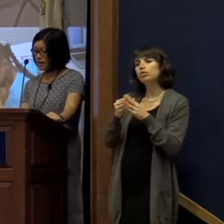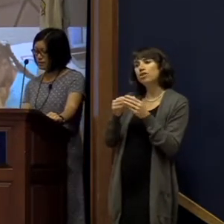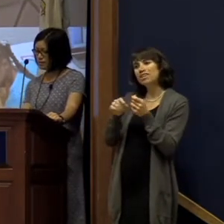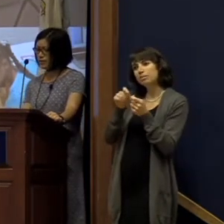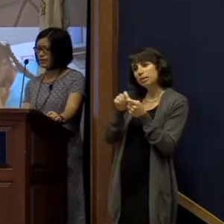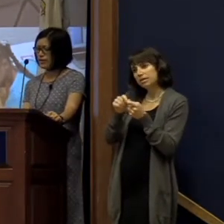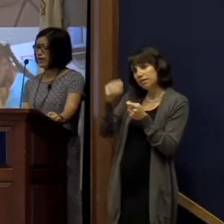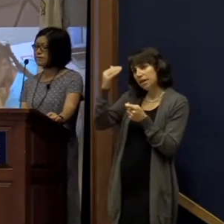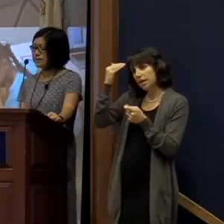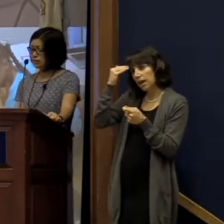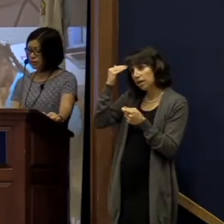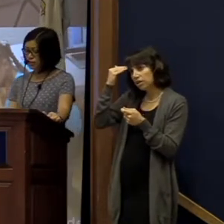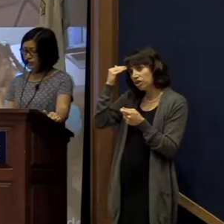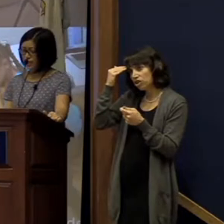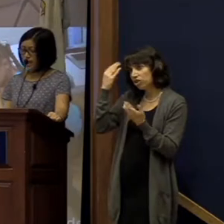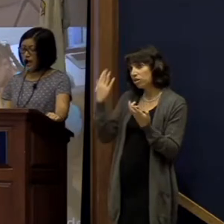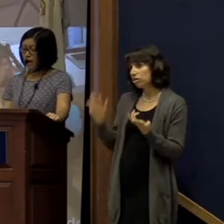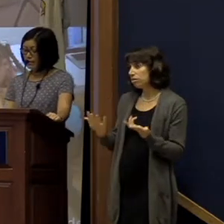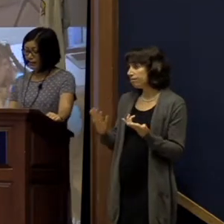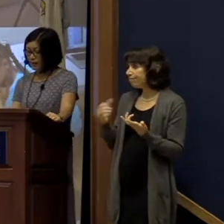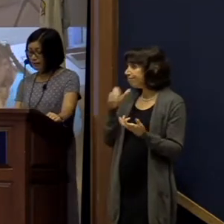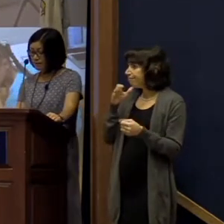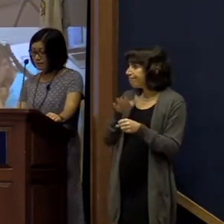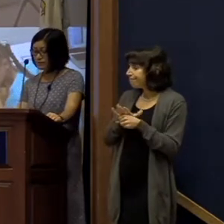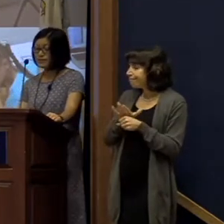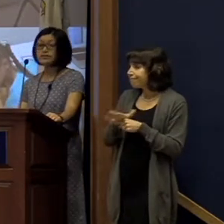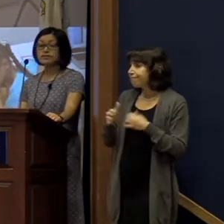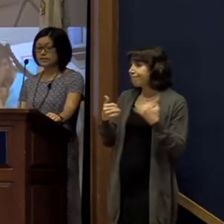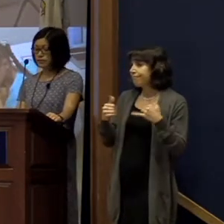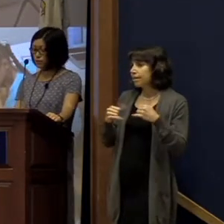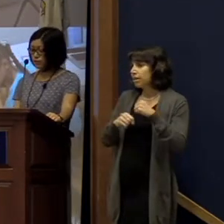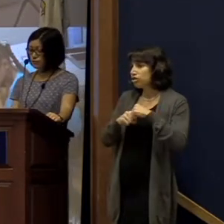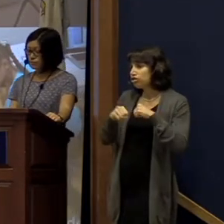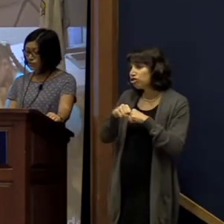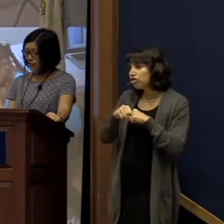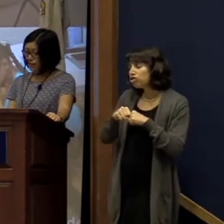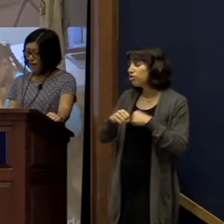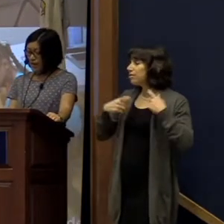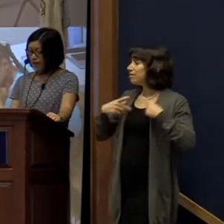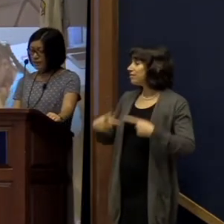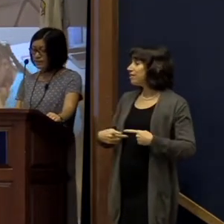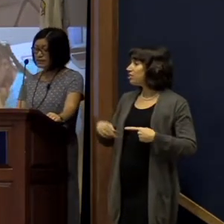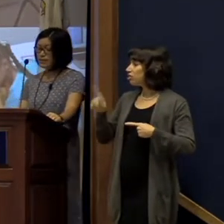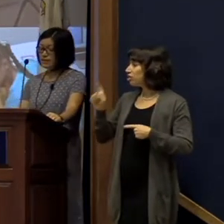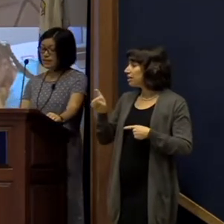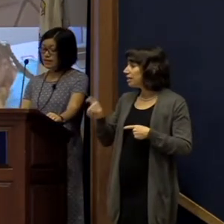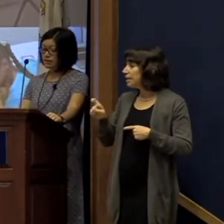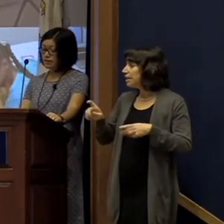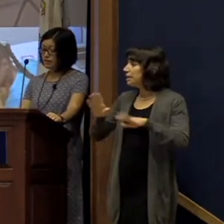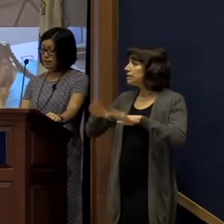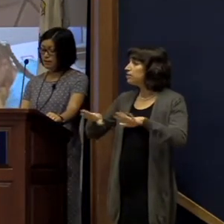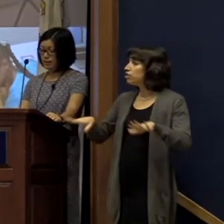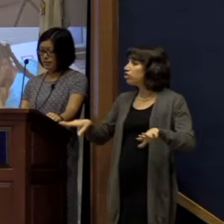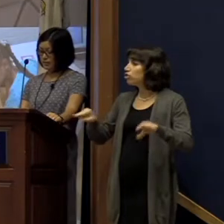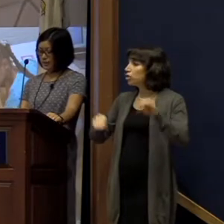Sorry on the lack of play structures at the club, the physical needs of children to move, and the Disciplinary content knowledge relevant to that